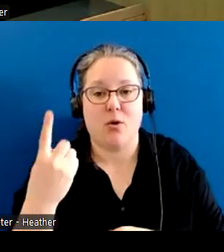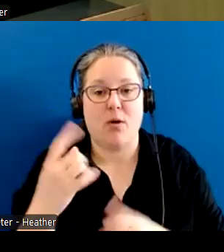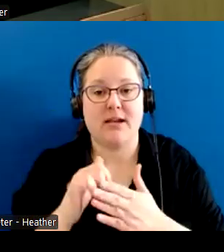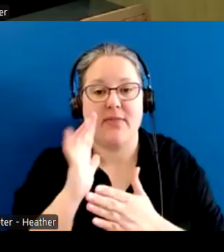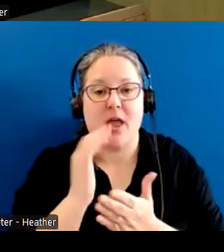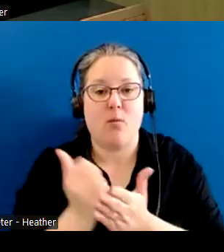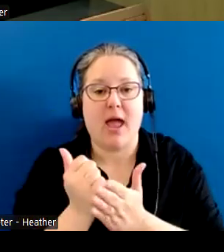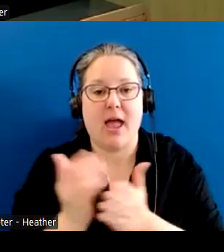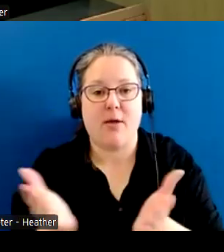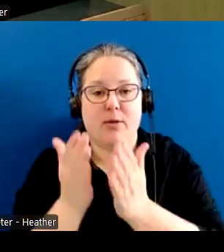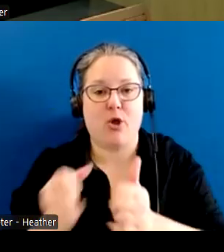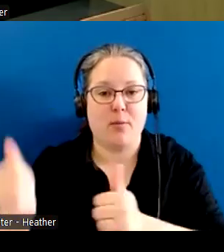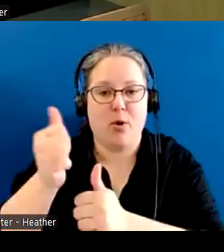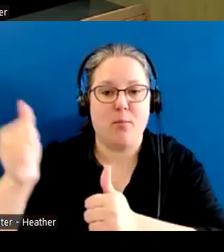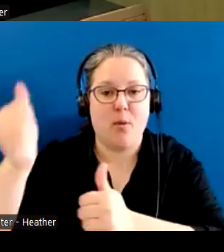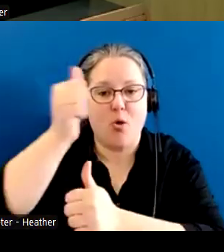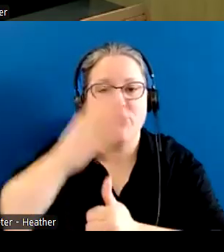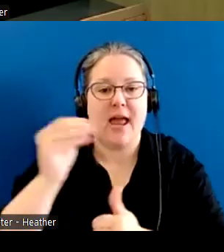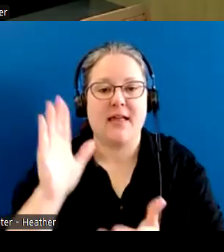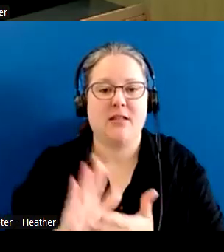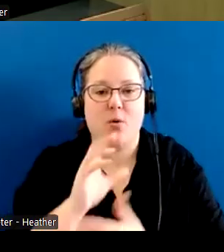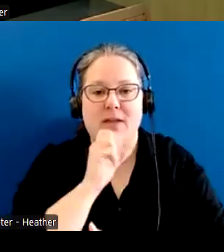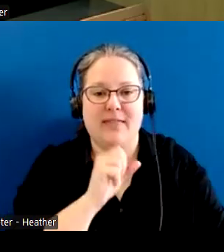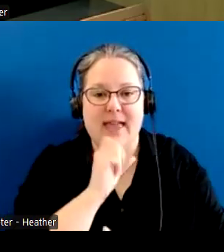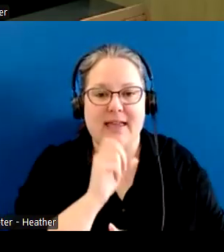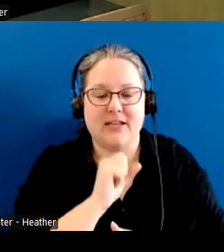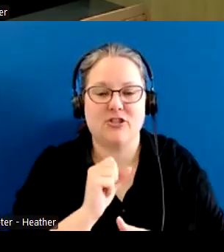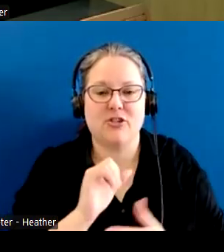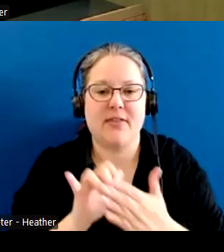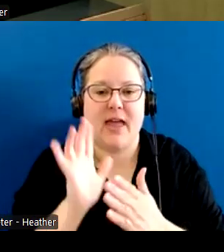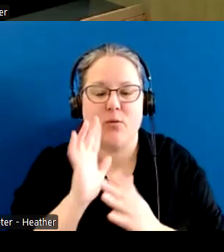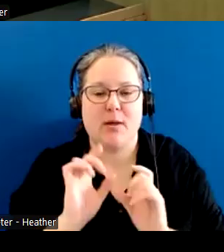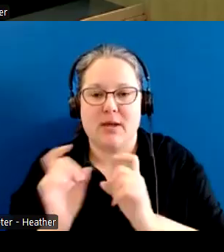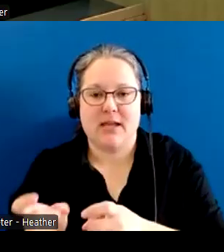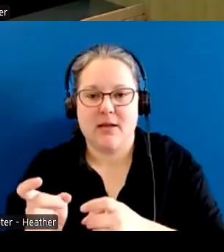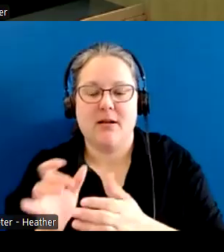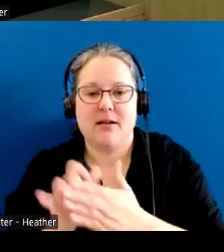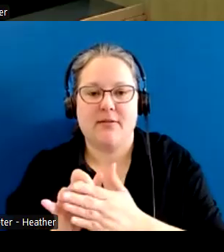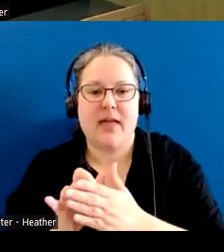your promotion and it helps lower the age which the first RO1 is awarded which has been a lifelong